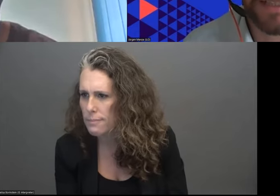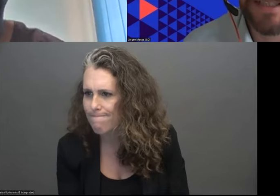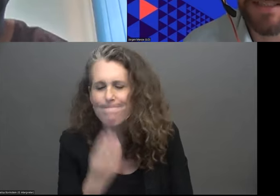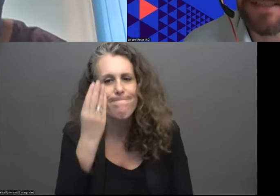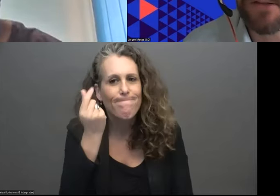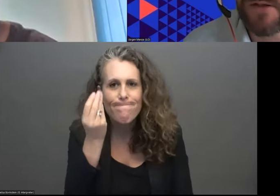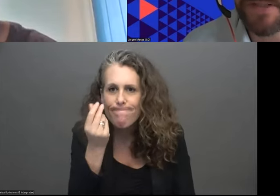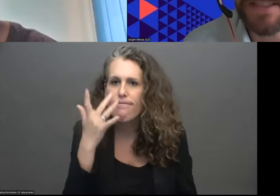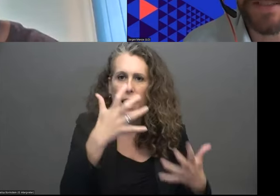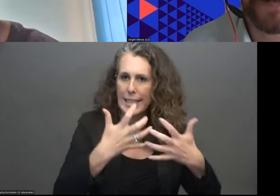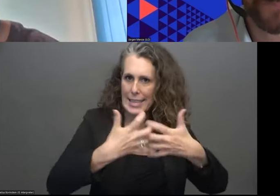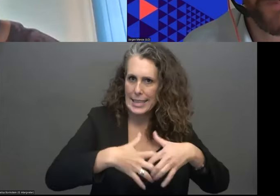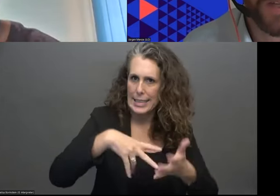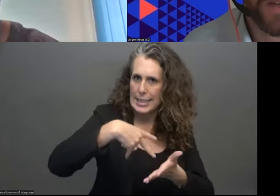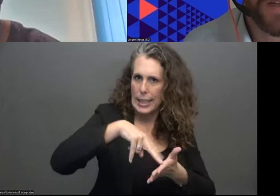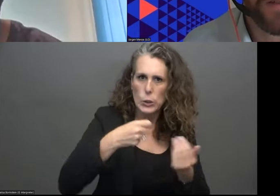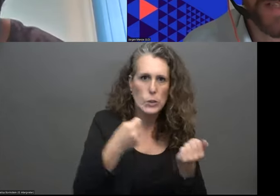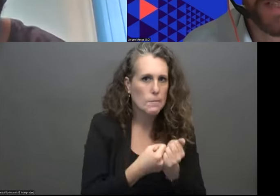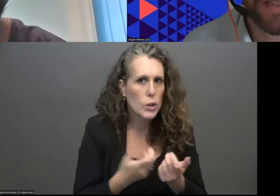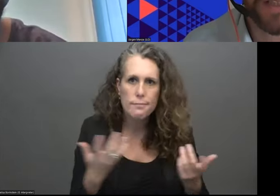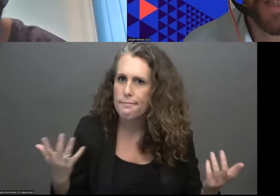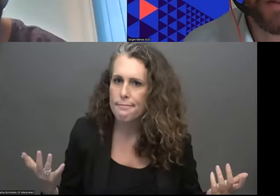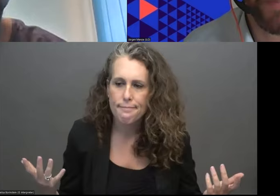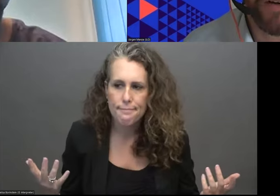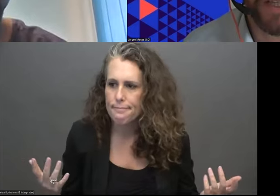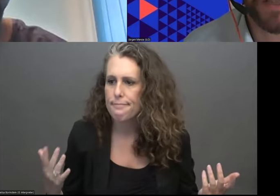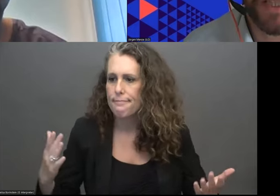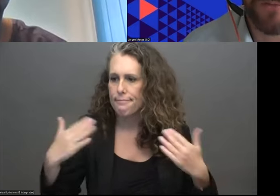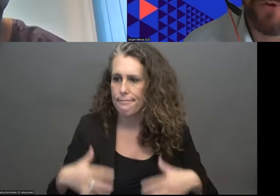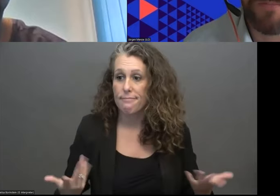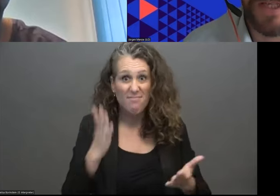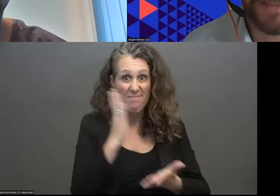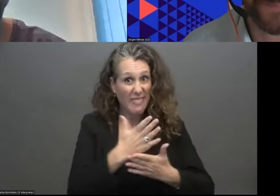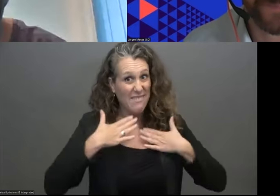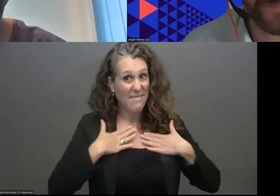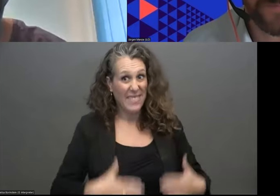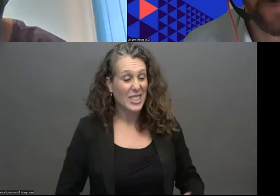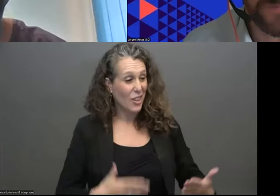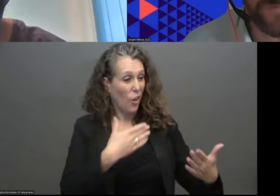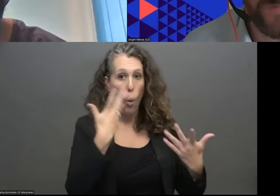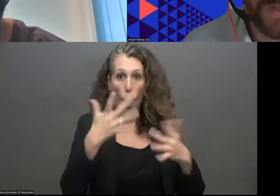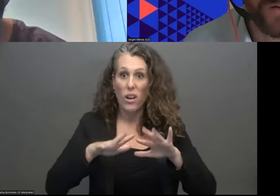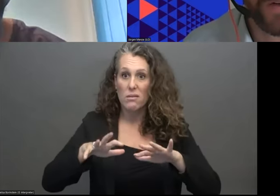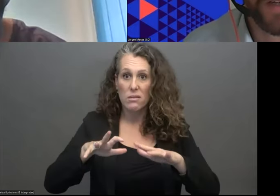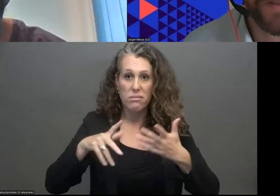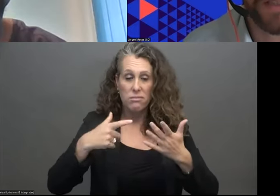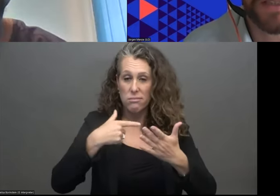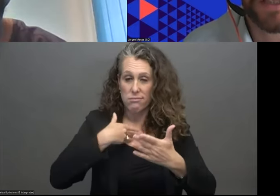assistance to companies, physical and digital barriers in the workplace, or the difficulties